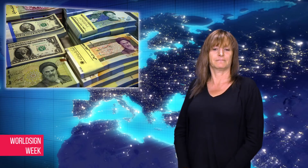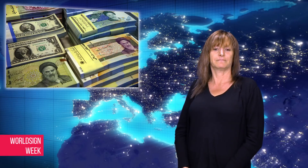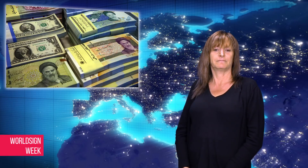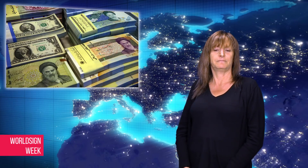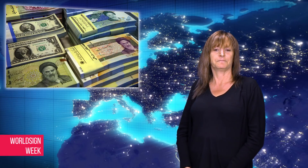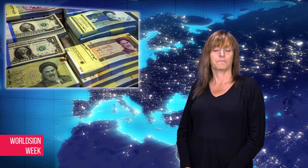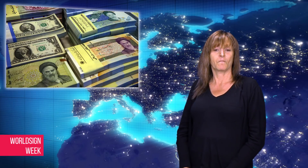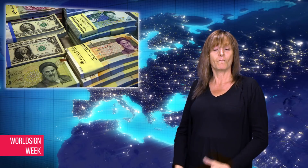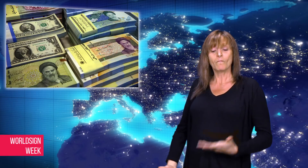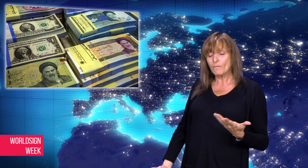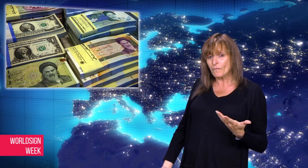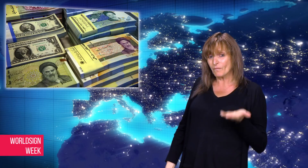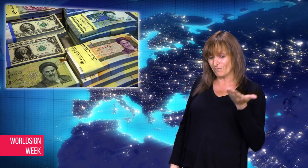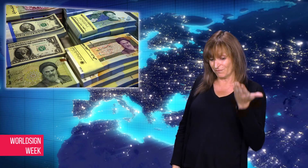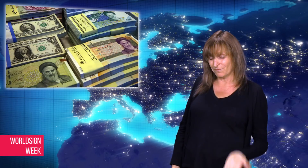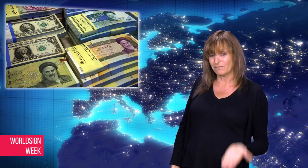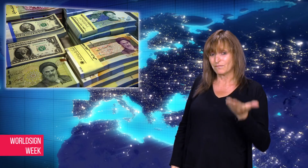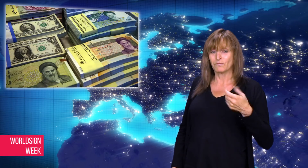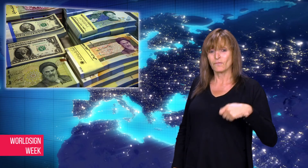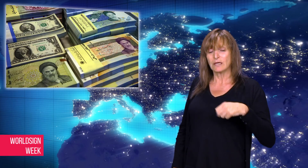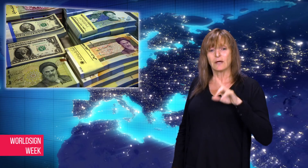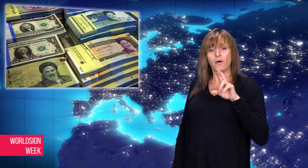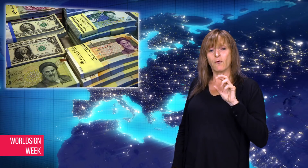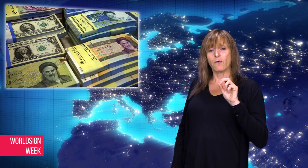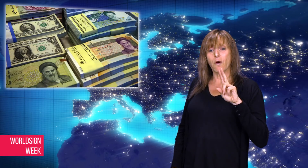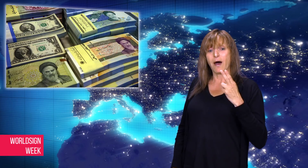difficulties on U.S., warning his